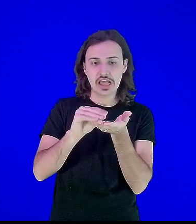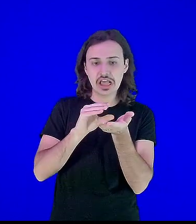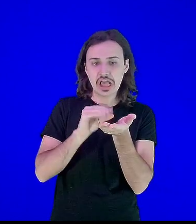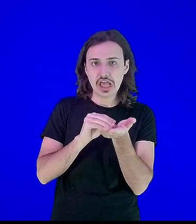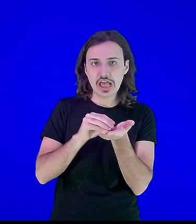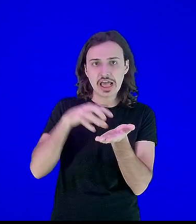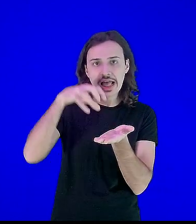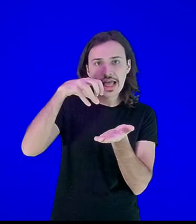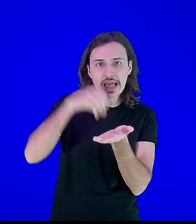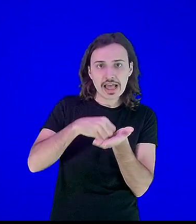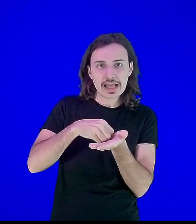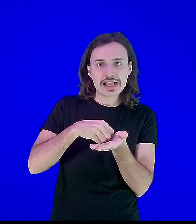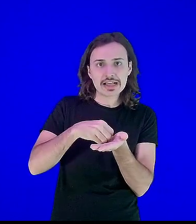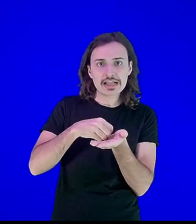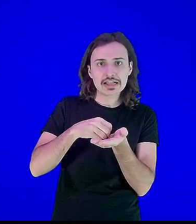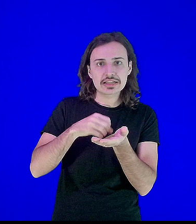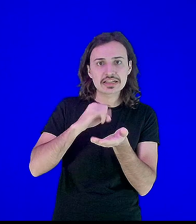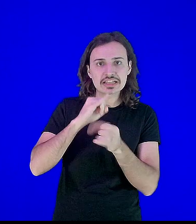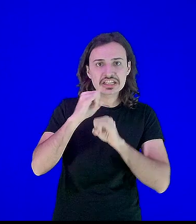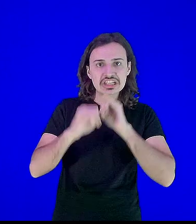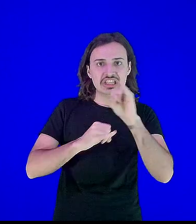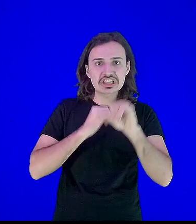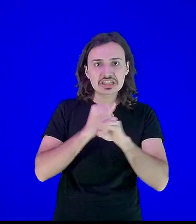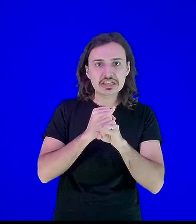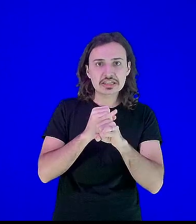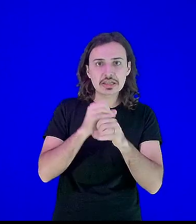so, anything you do will be saved on your computer